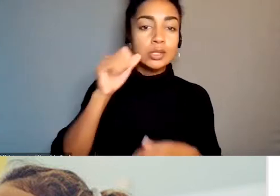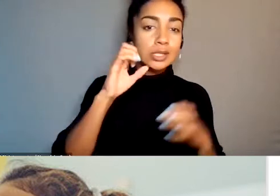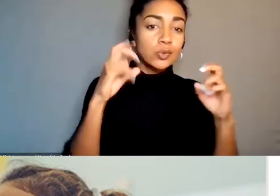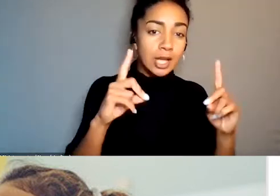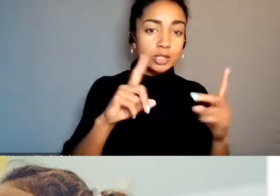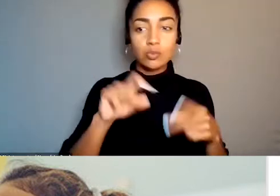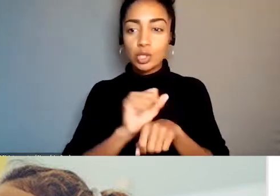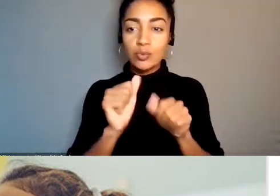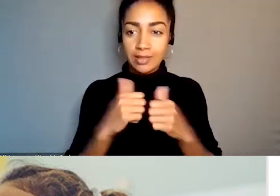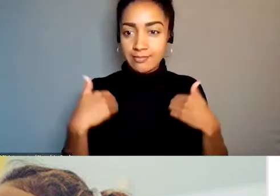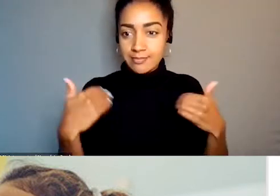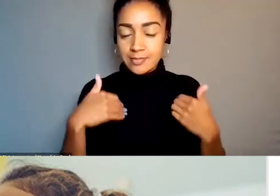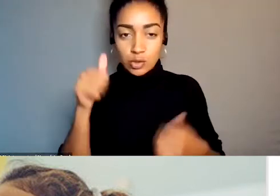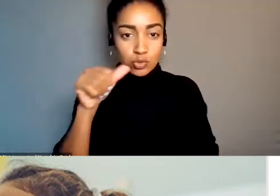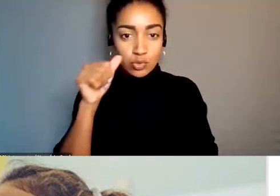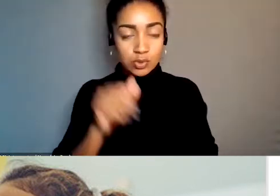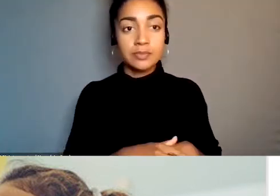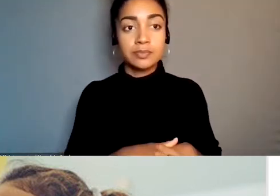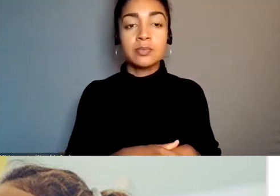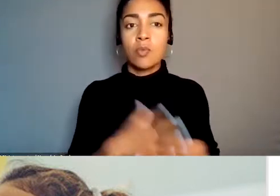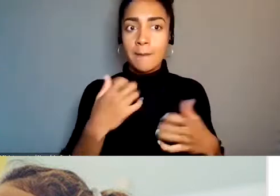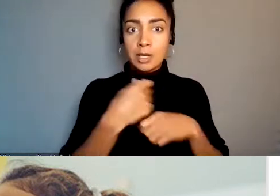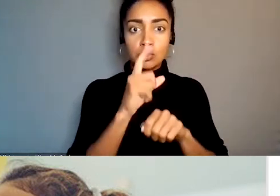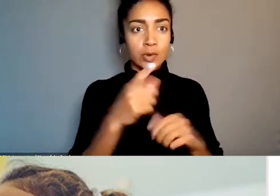To help ensure that young people around the world can reach their full potential,